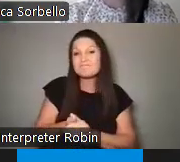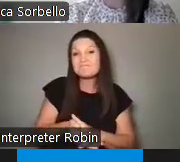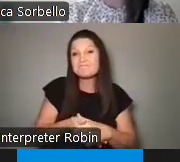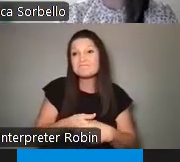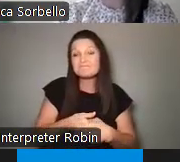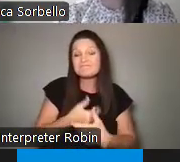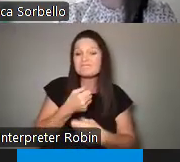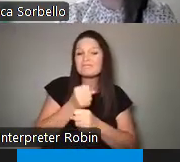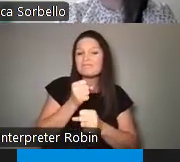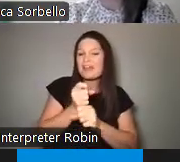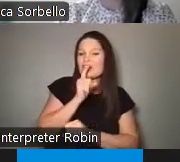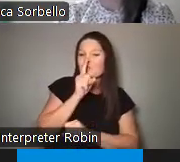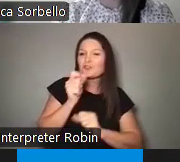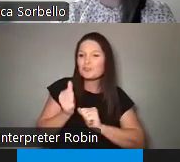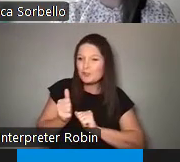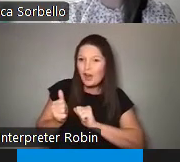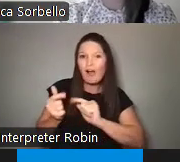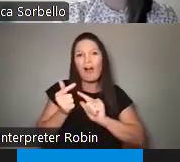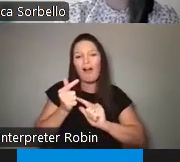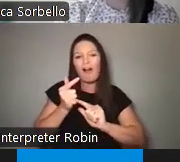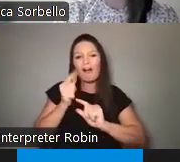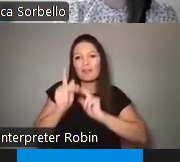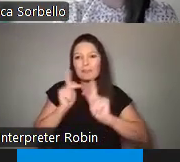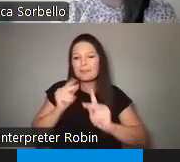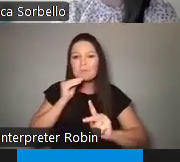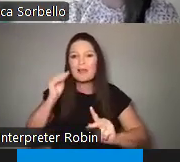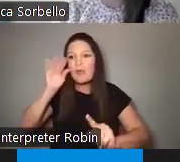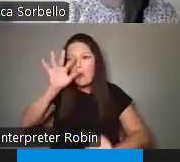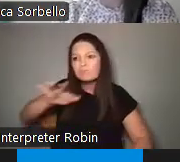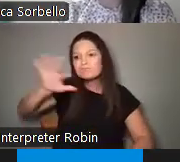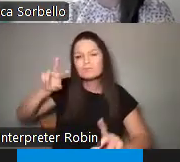bottle before taking a pill. It is that awareness of what